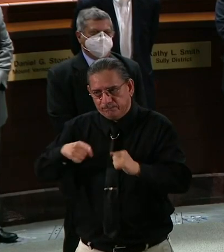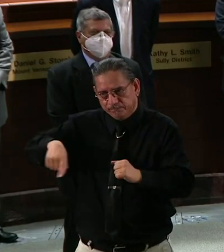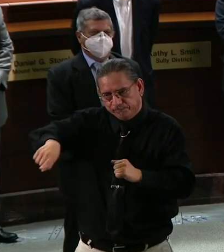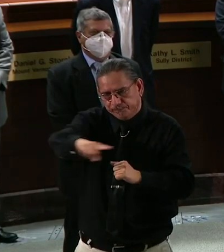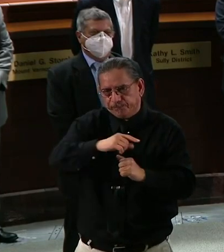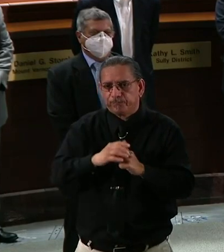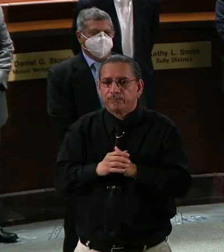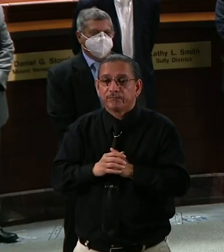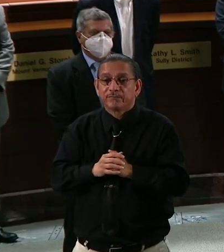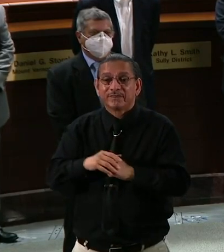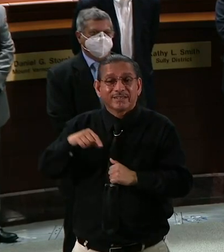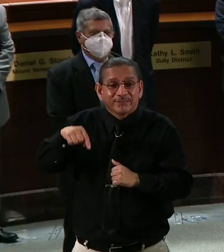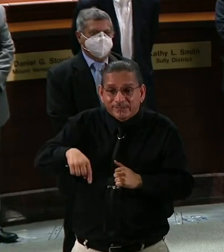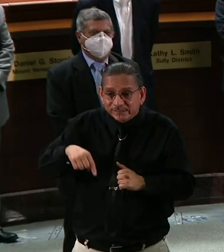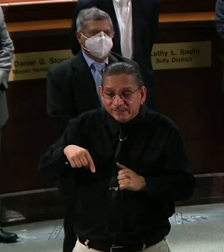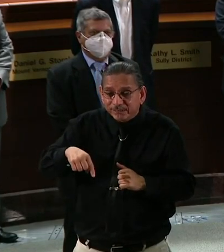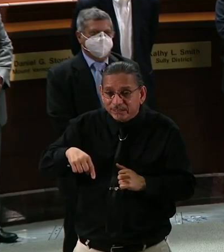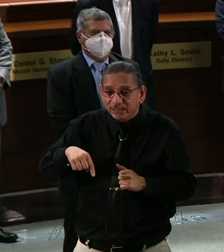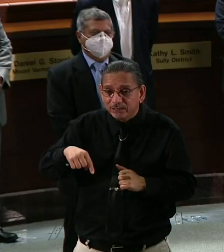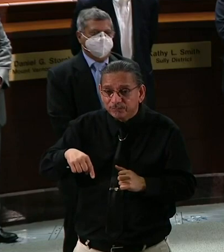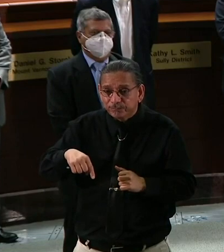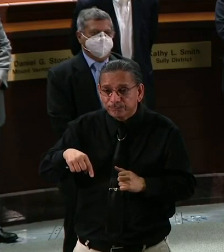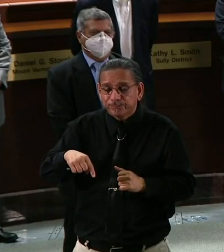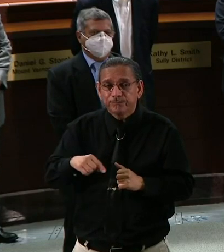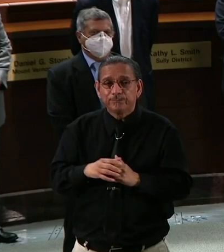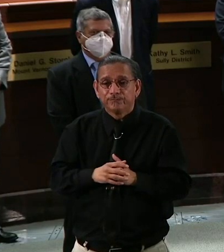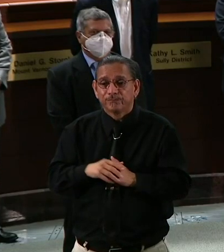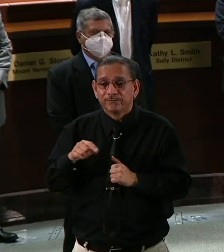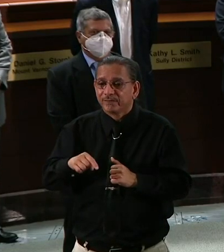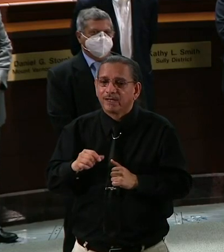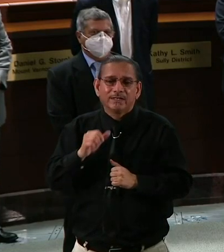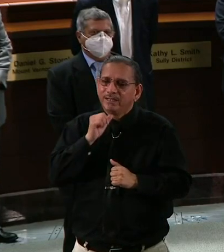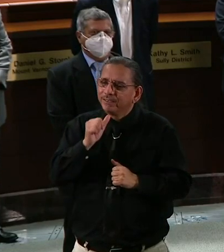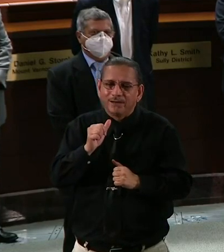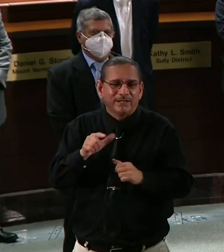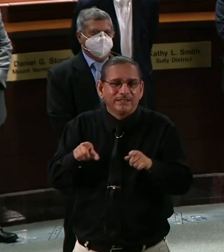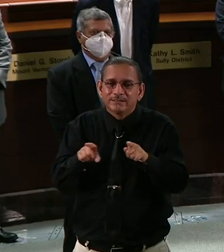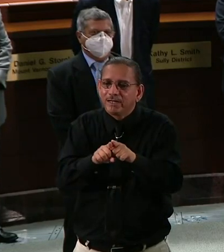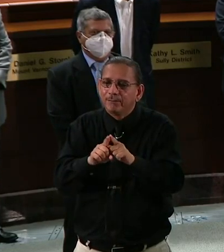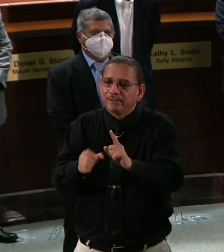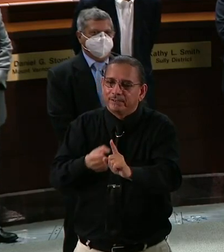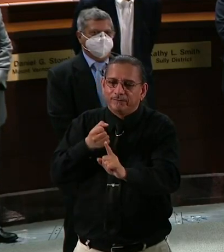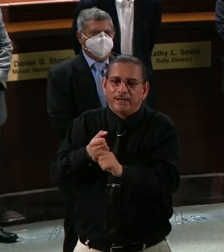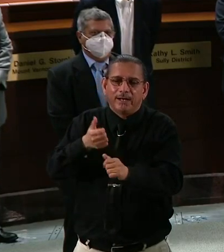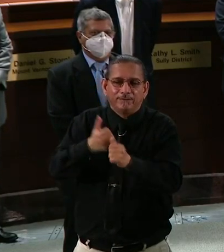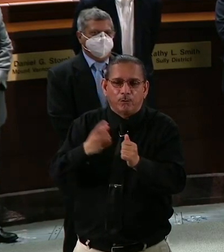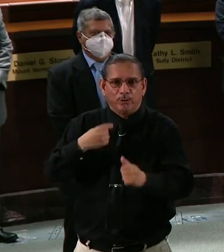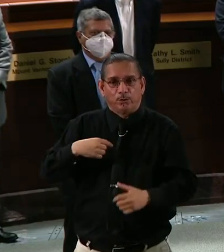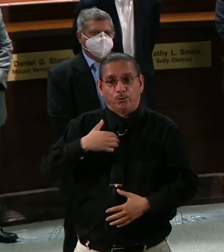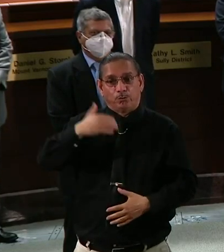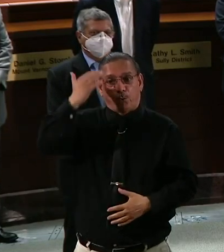IS SO NO I SEE THE ONUS OF VISA IS SEVEN OH SCARAMUCCI SEEM